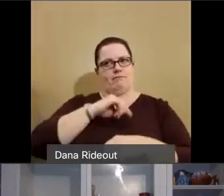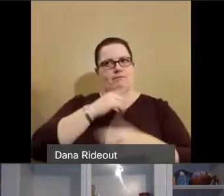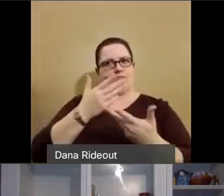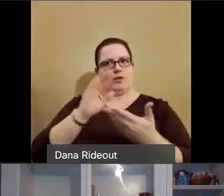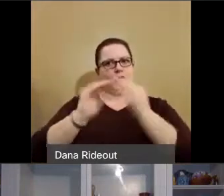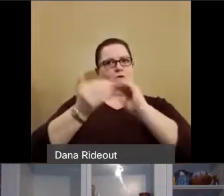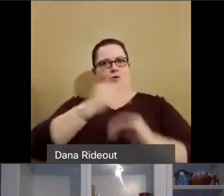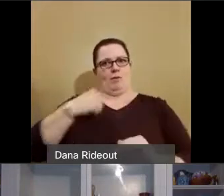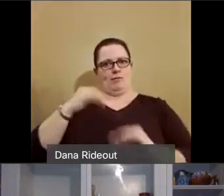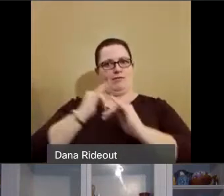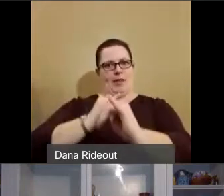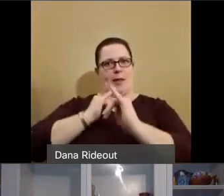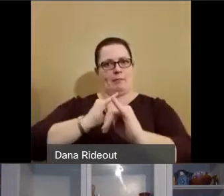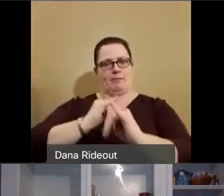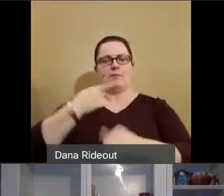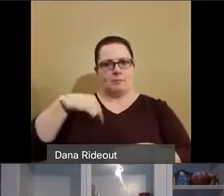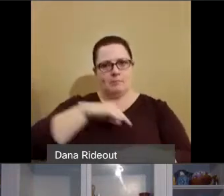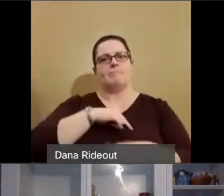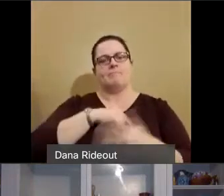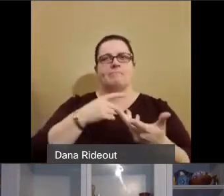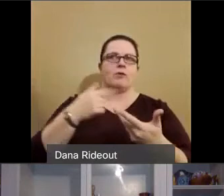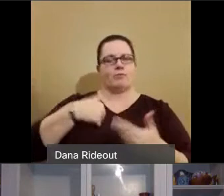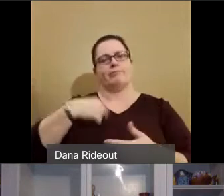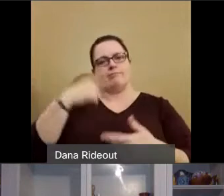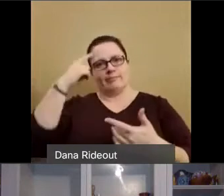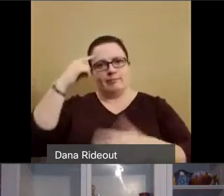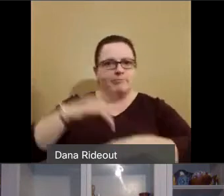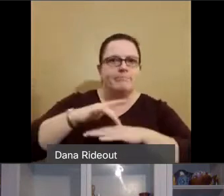Twins covenant, and, you know, our responsibility, not only to the land, but to each other.